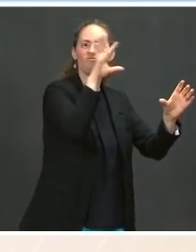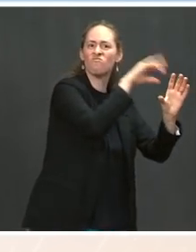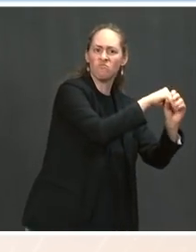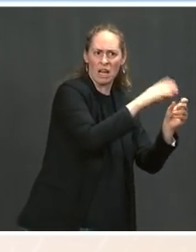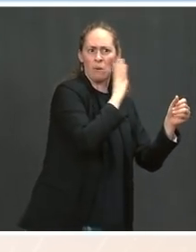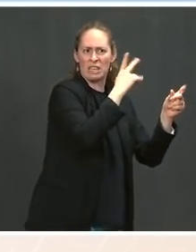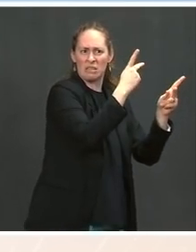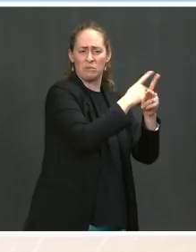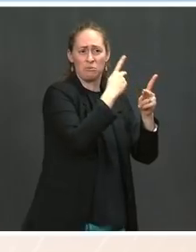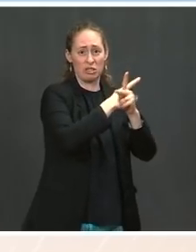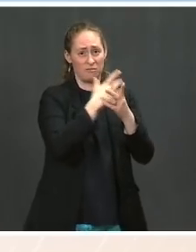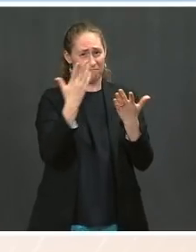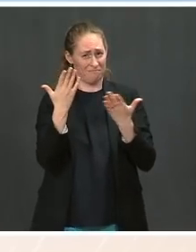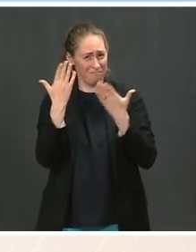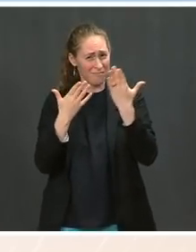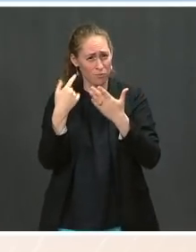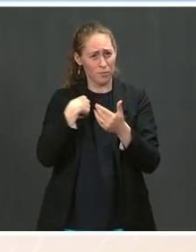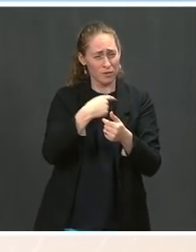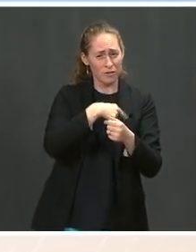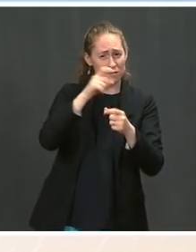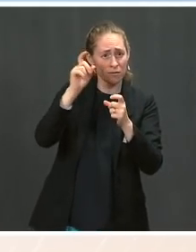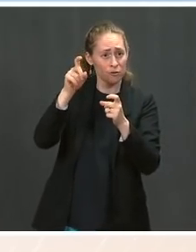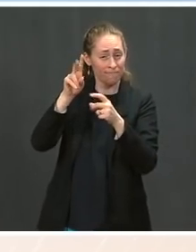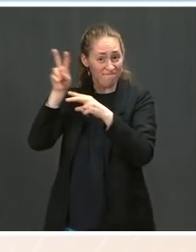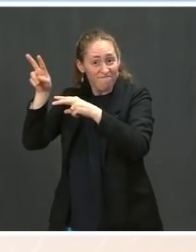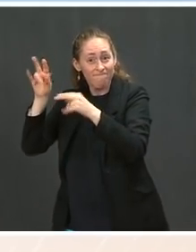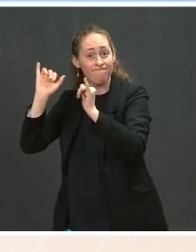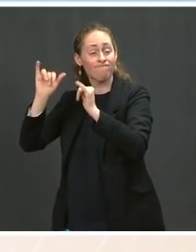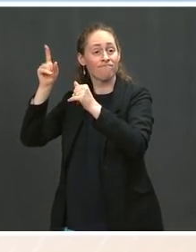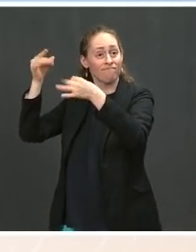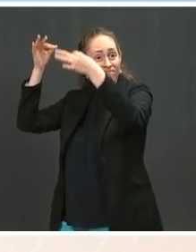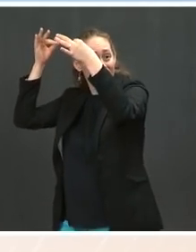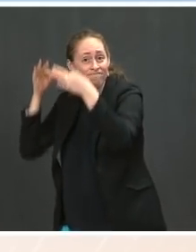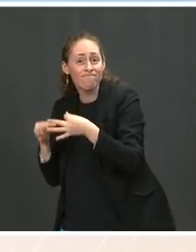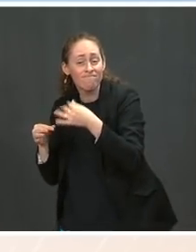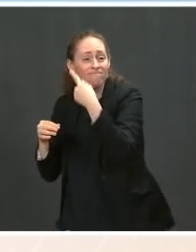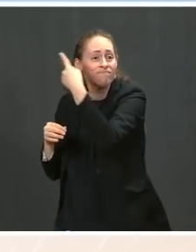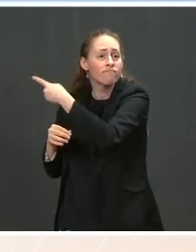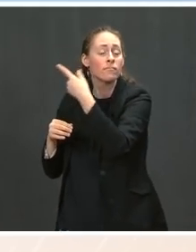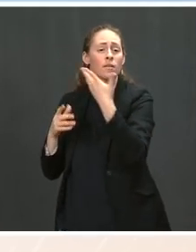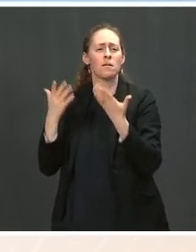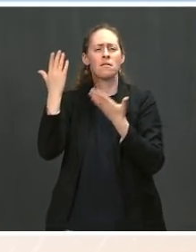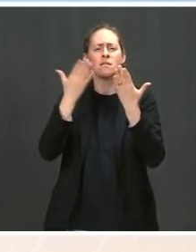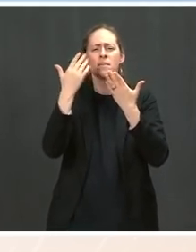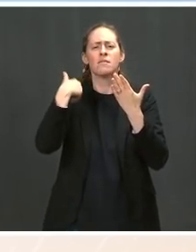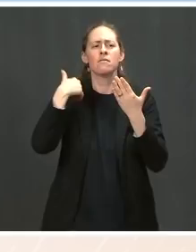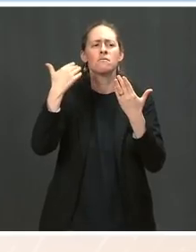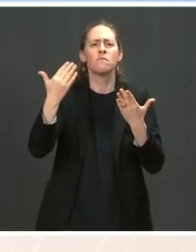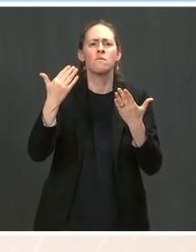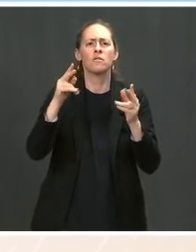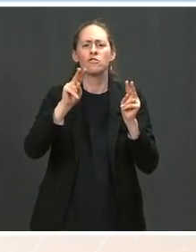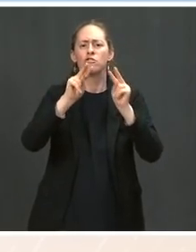that he decided that through the scope of the global threats he's facing -- he's looking at right now -- that is an acceptable consequence